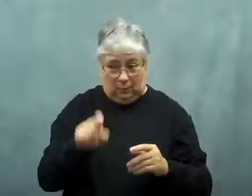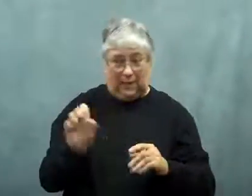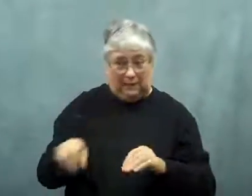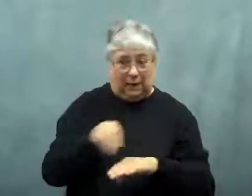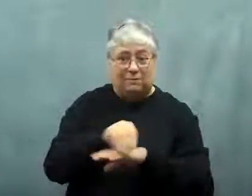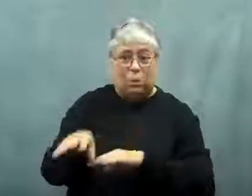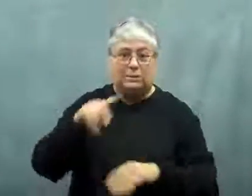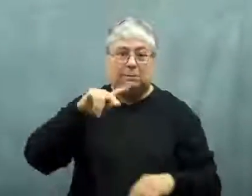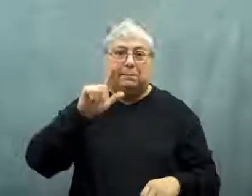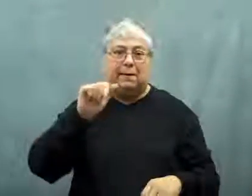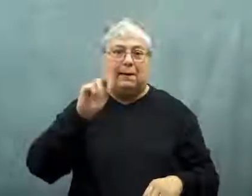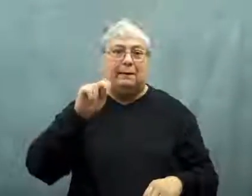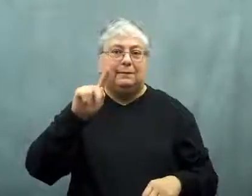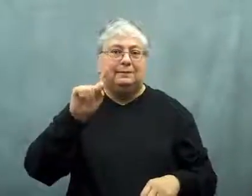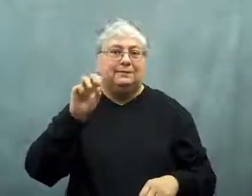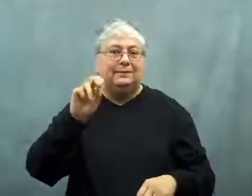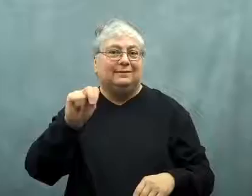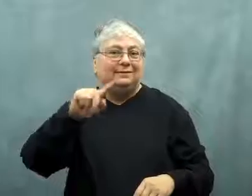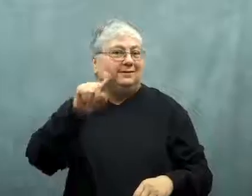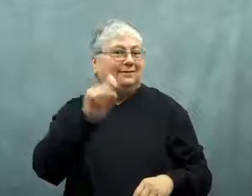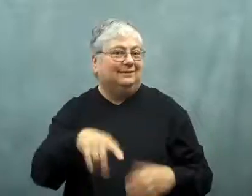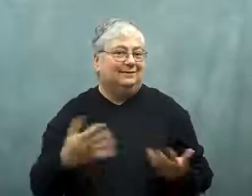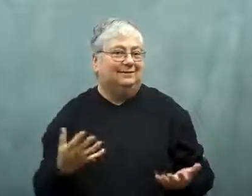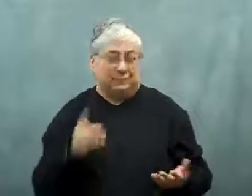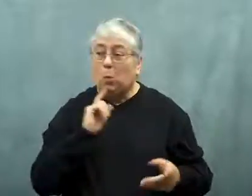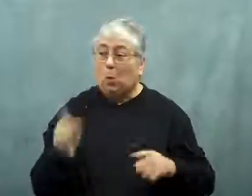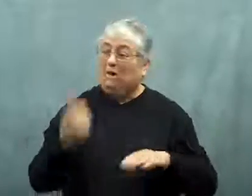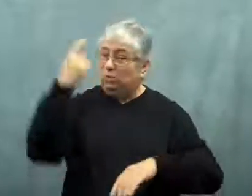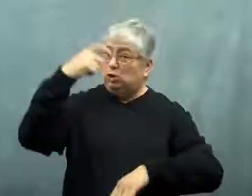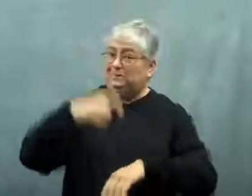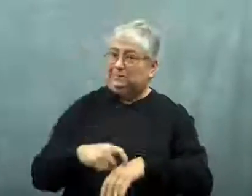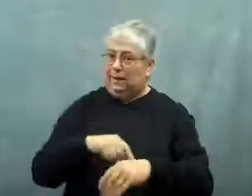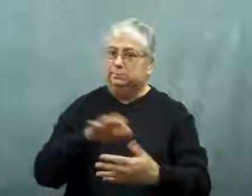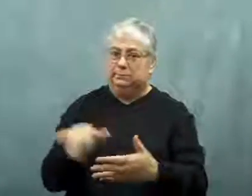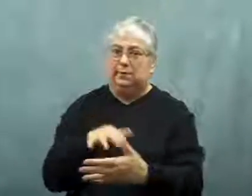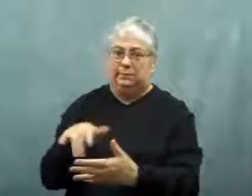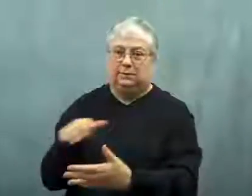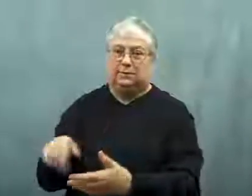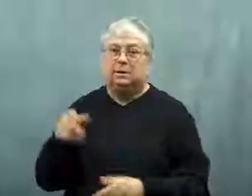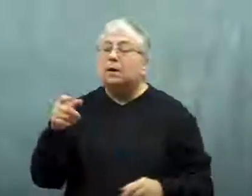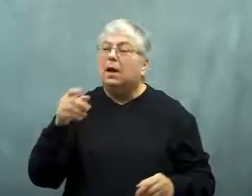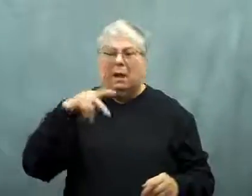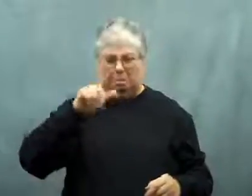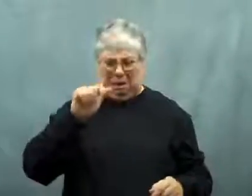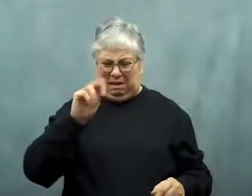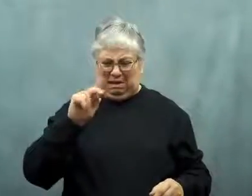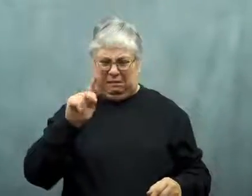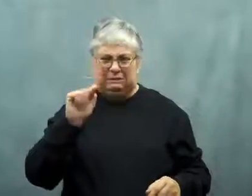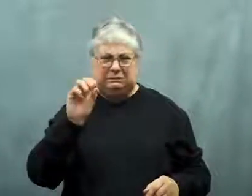The study looked into whether it affected plankton in the water. This is the first time that relationship was researched.